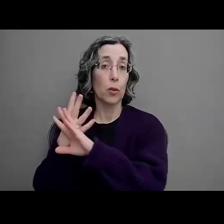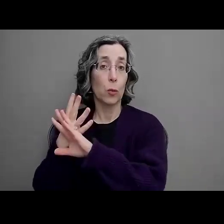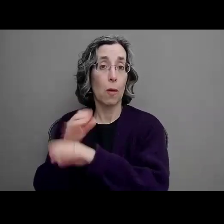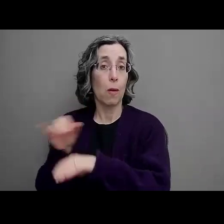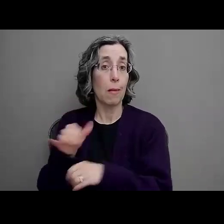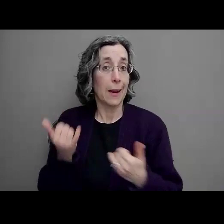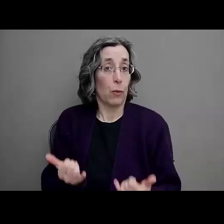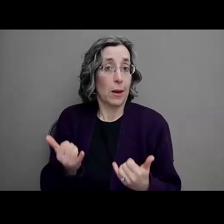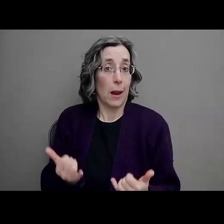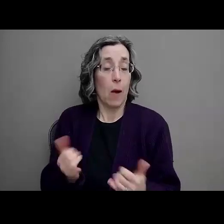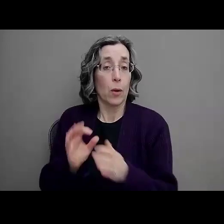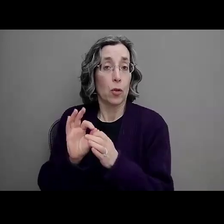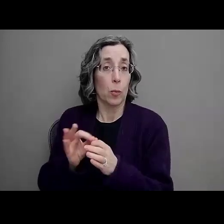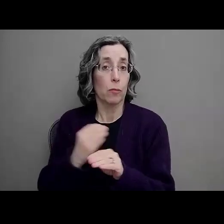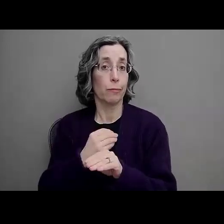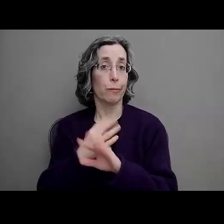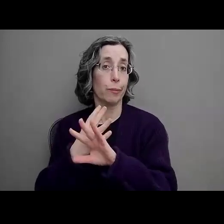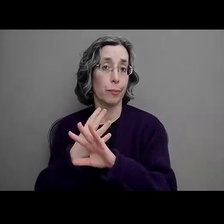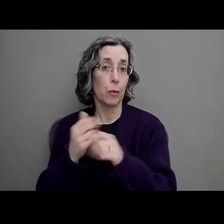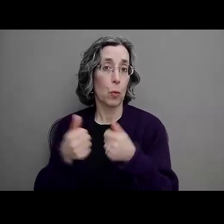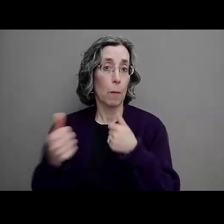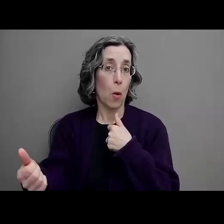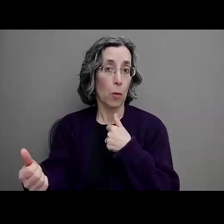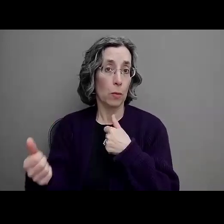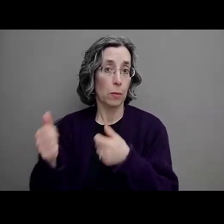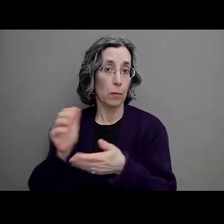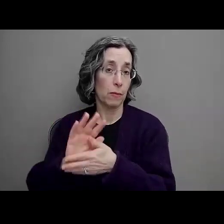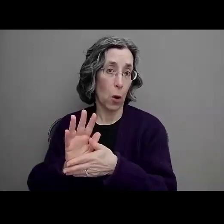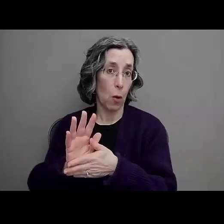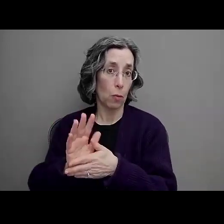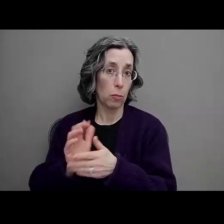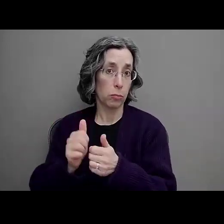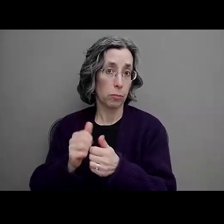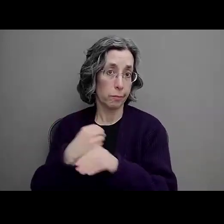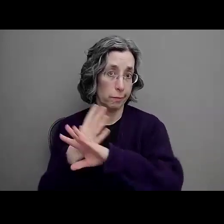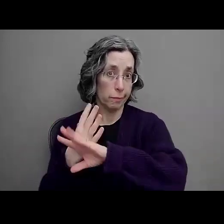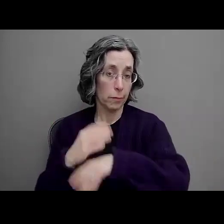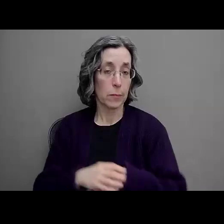our interpreters working with us this evening through video